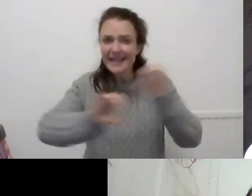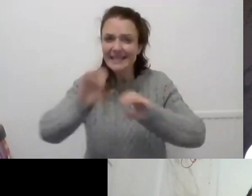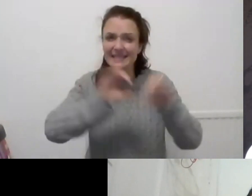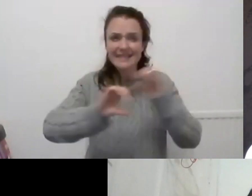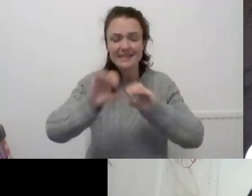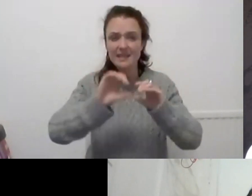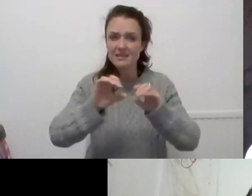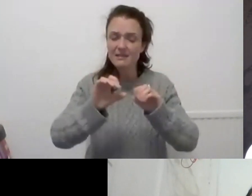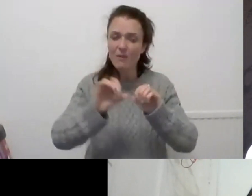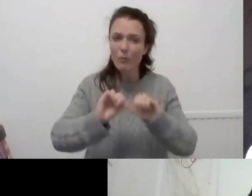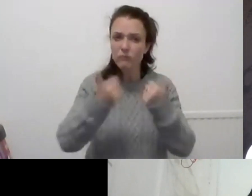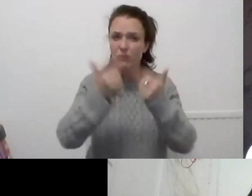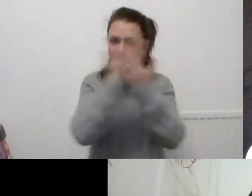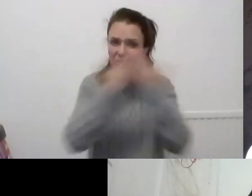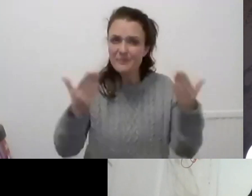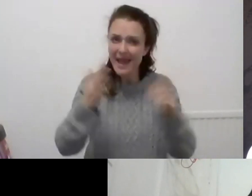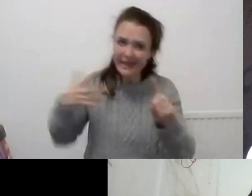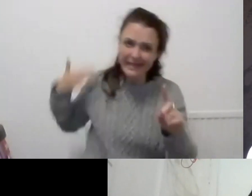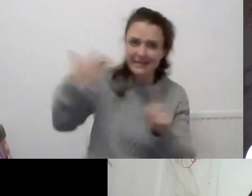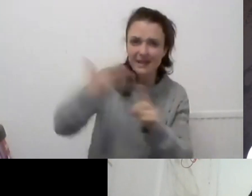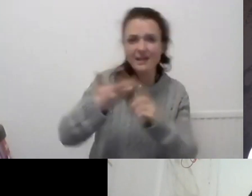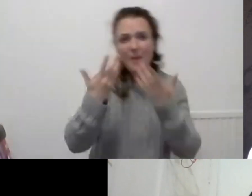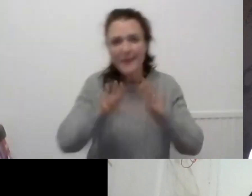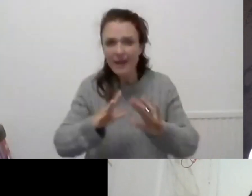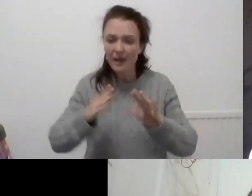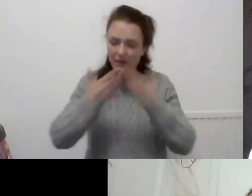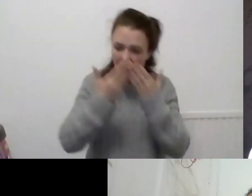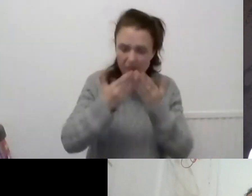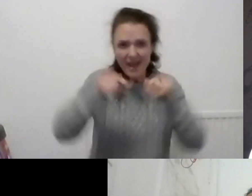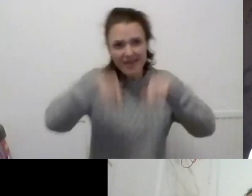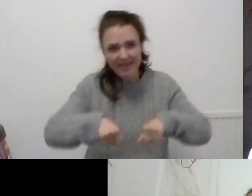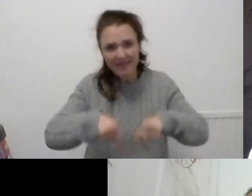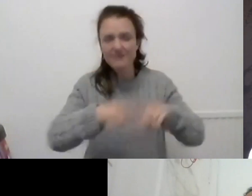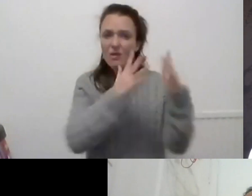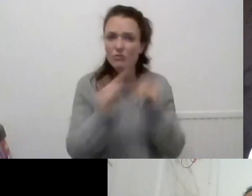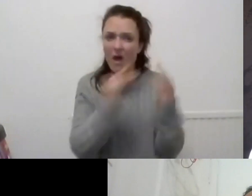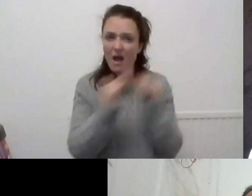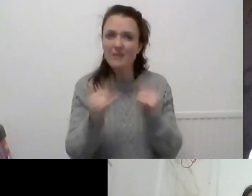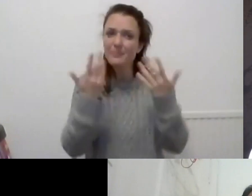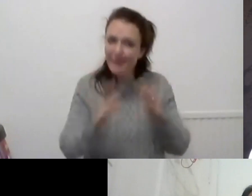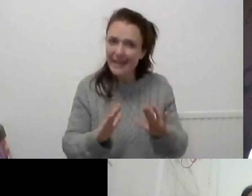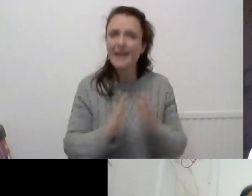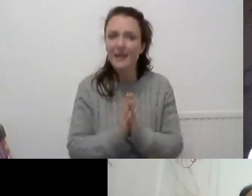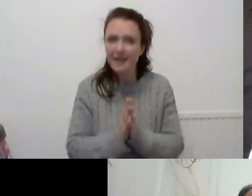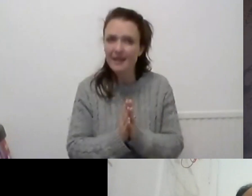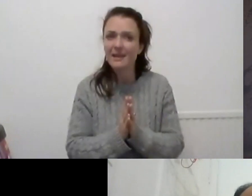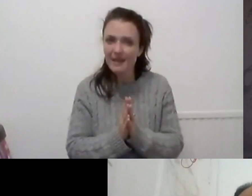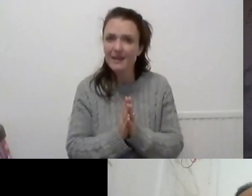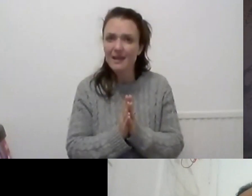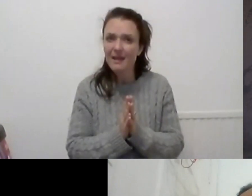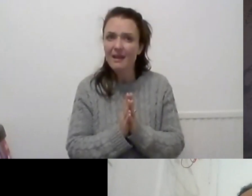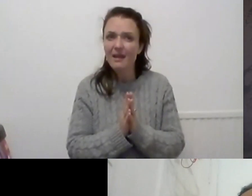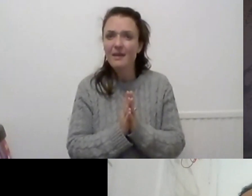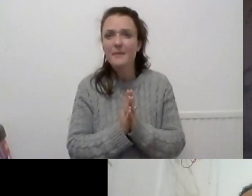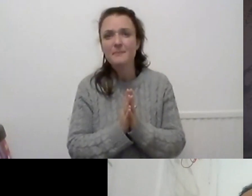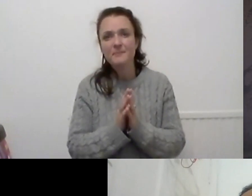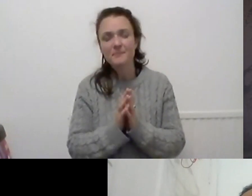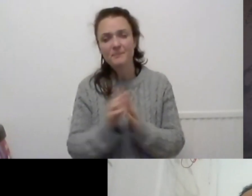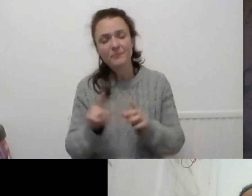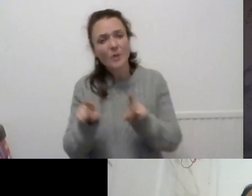trial, and the people from a different background being involved in it. And I think, also we we have